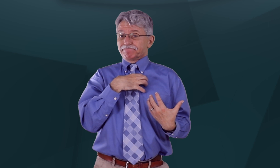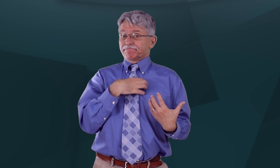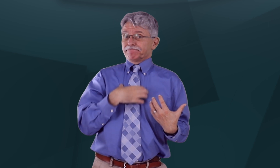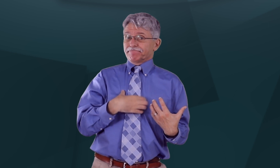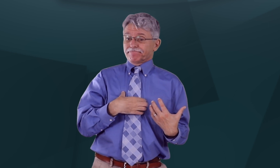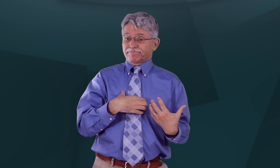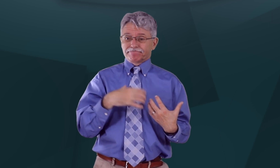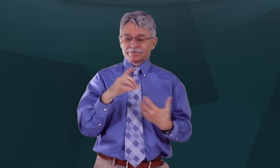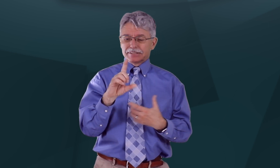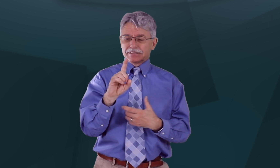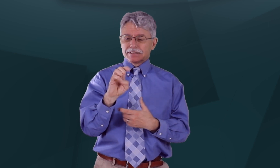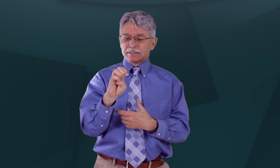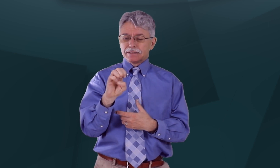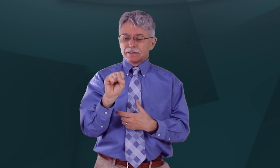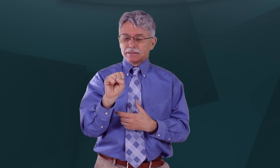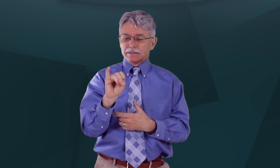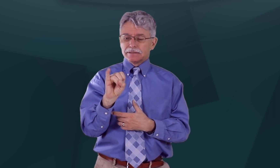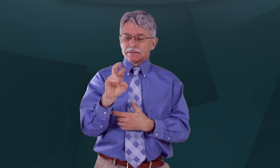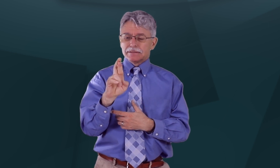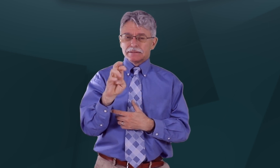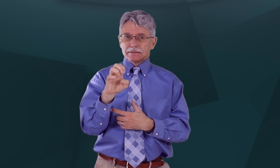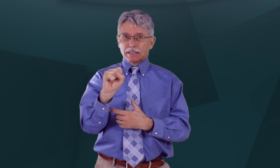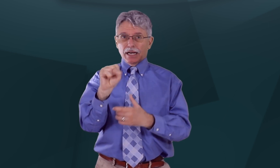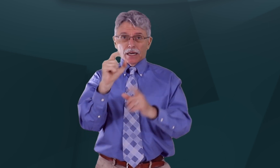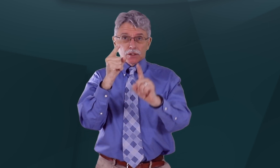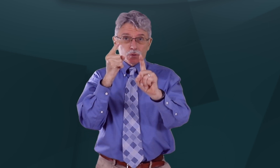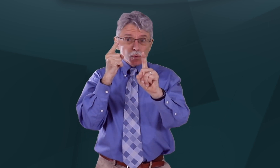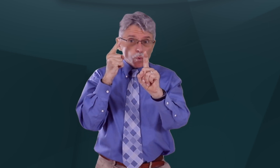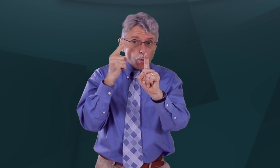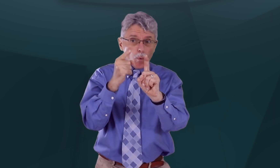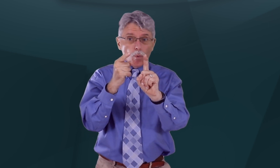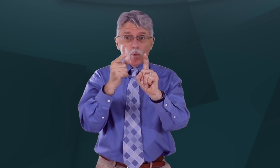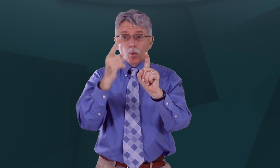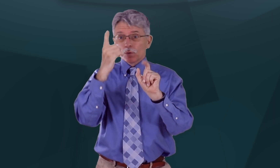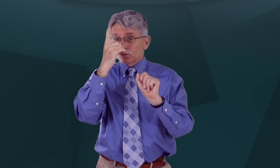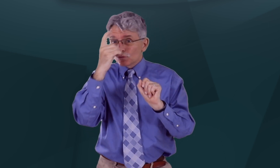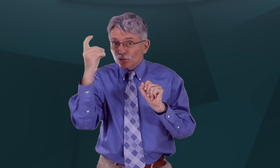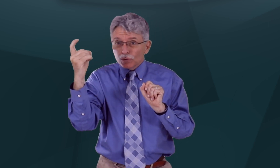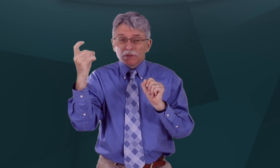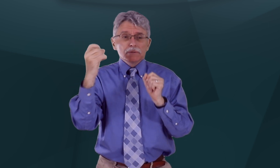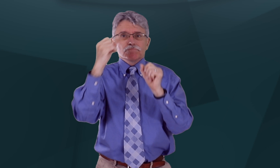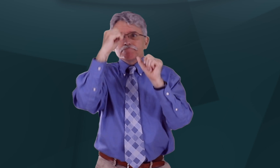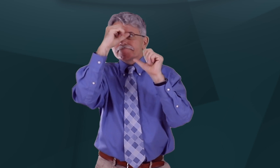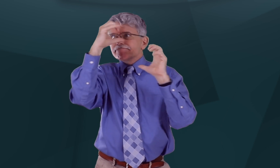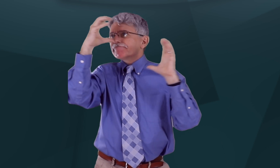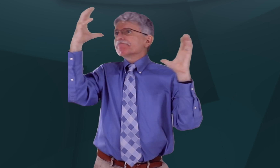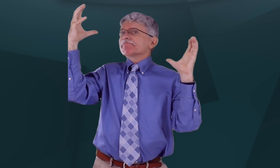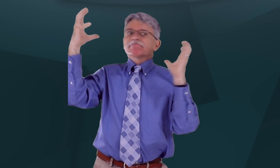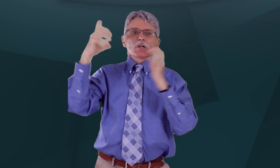You know, we have desires. Like all of us, we have hopes, we have dreams,